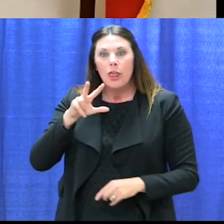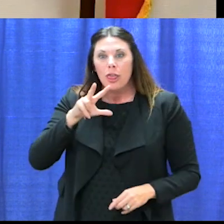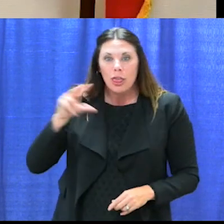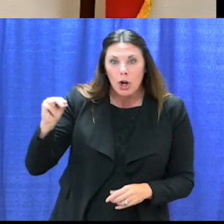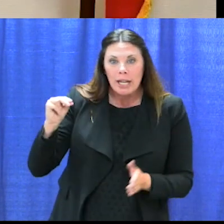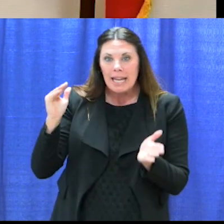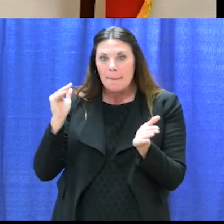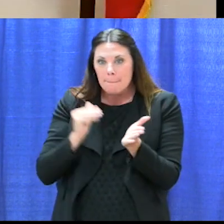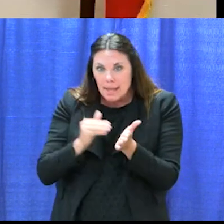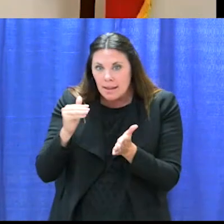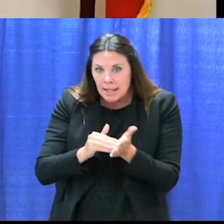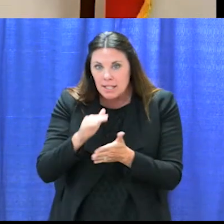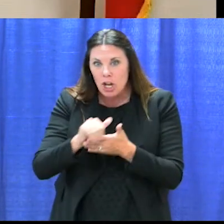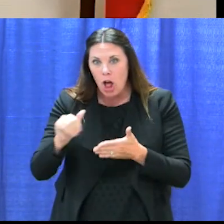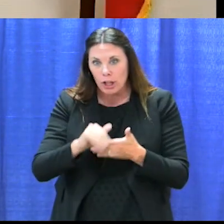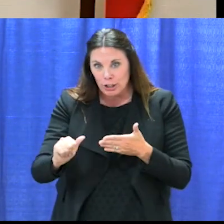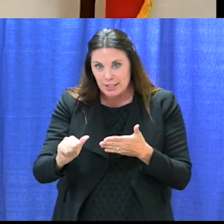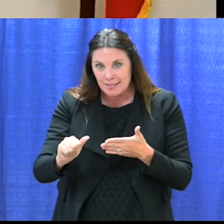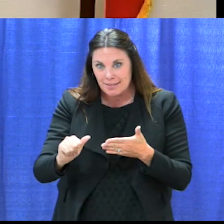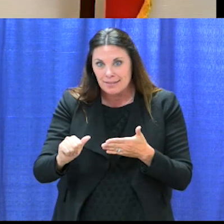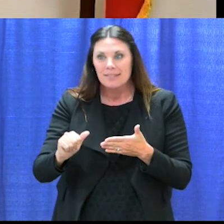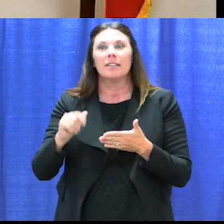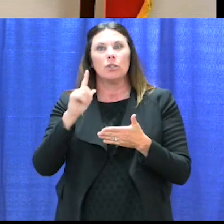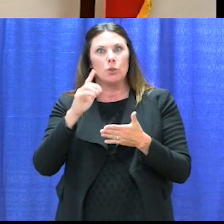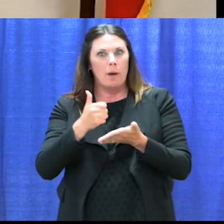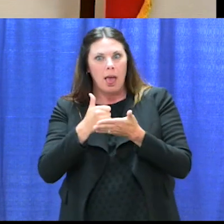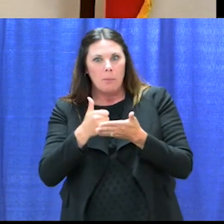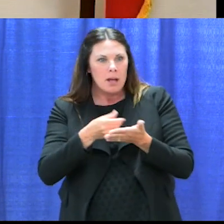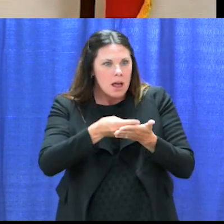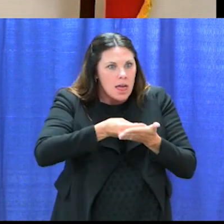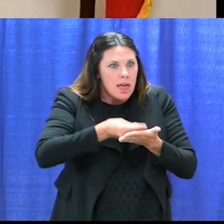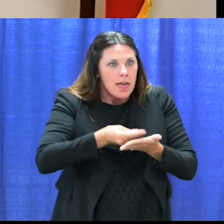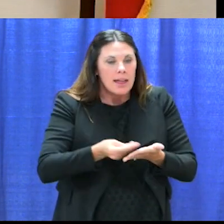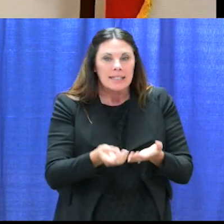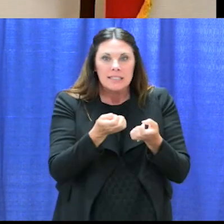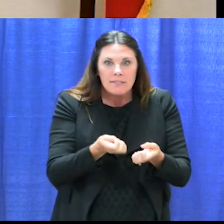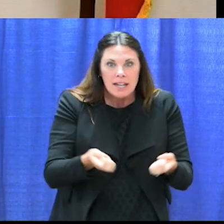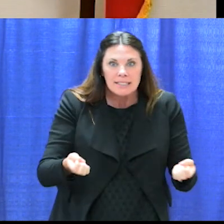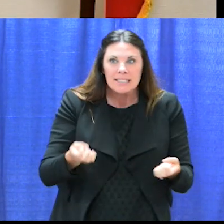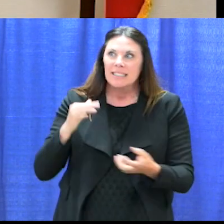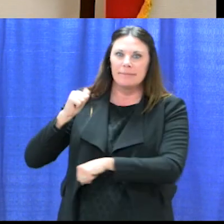that will be available to support devices and access the internet for many students in our state.